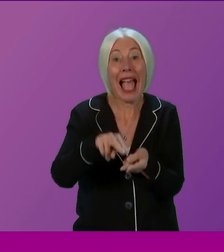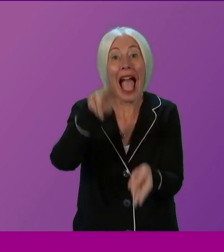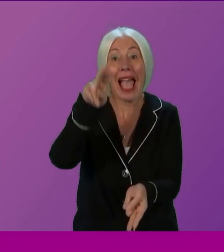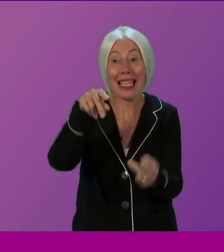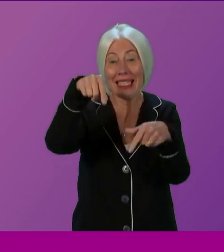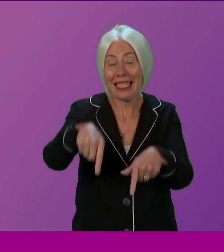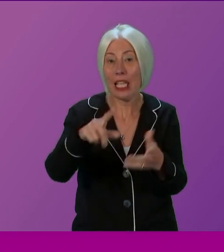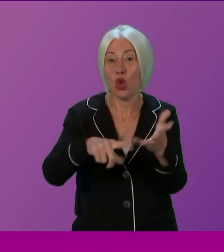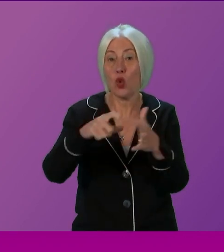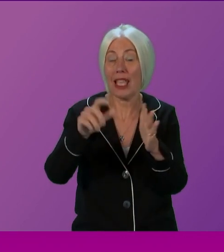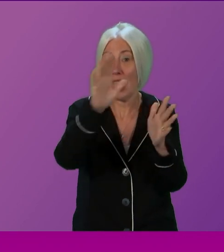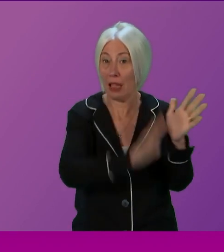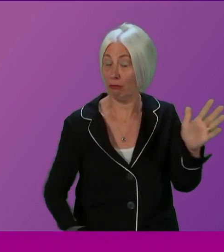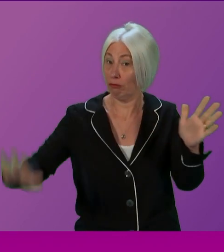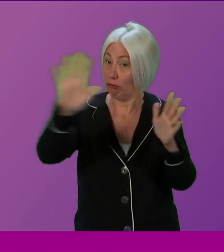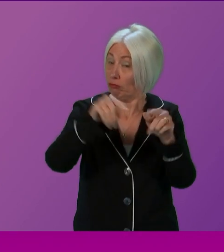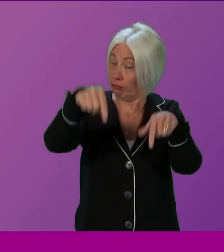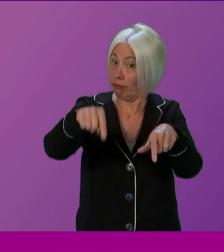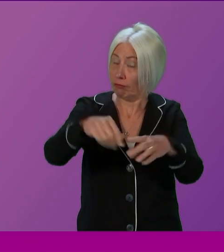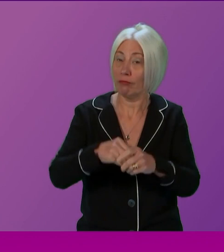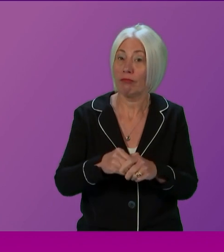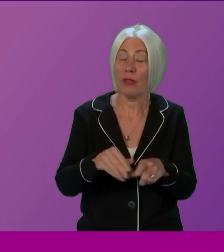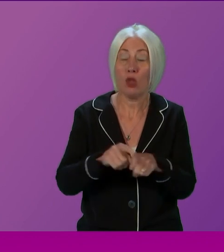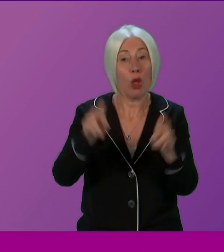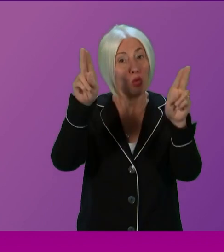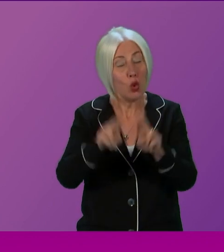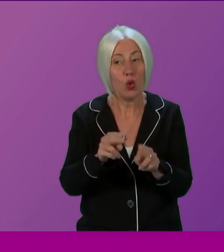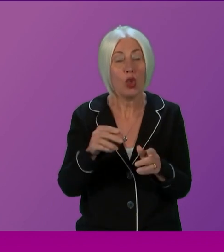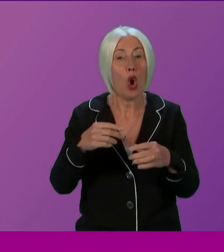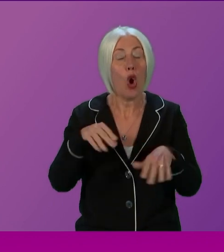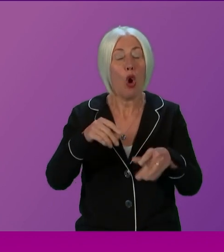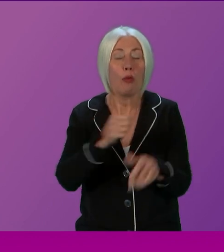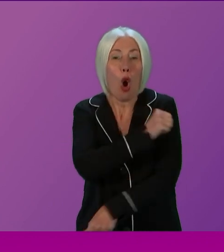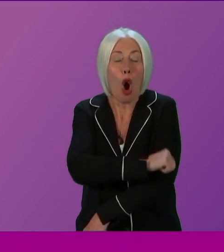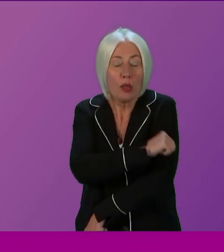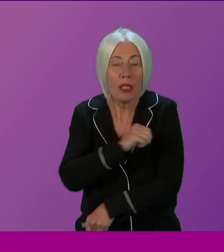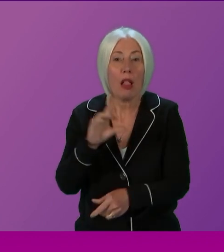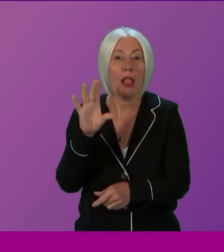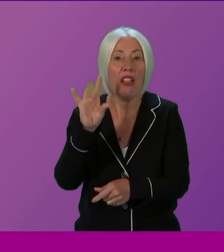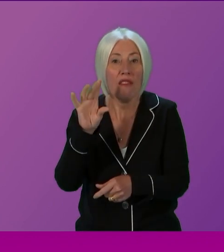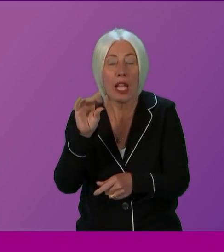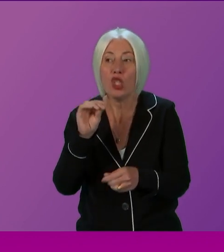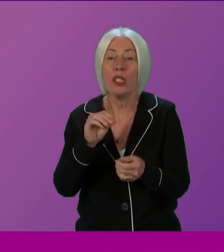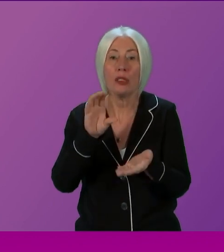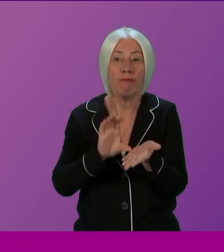reduction in hospital infections, and there are £10,000 nurse bursaries at a time when the Tories